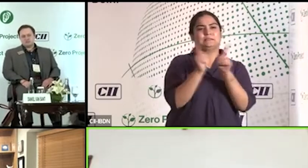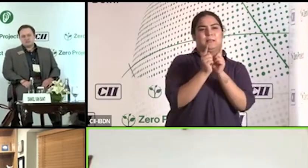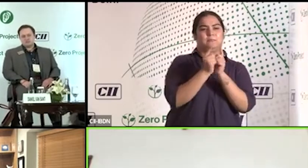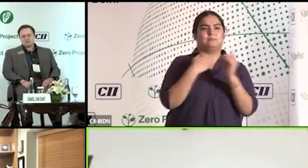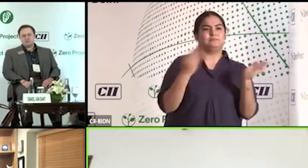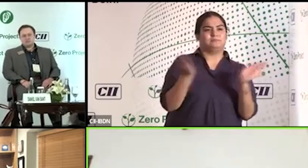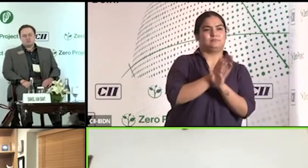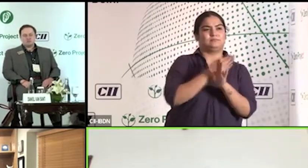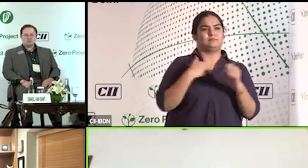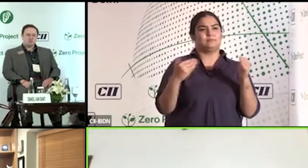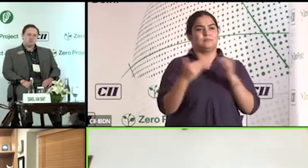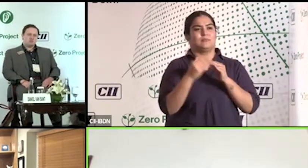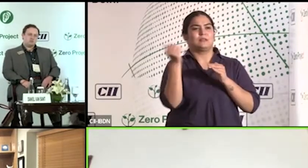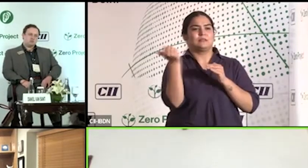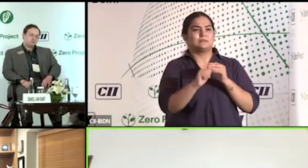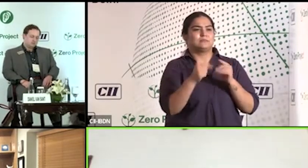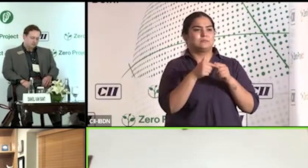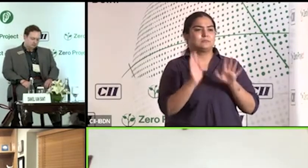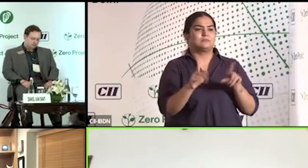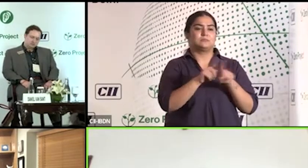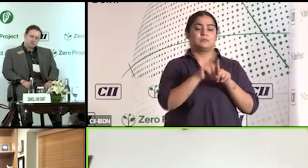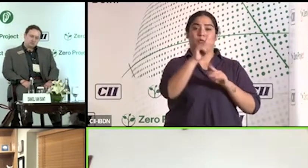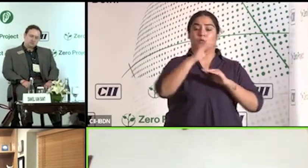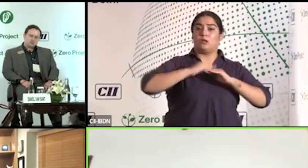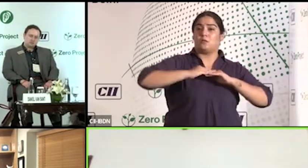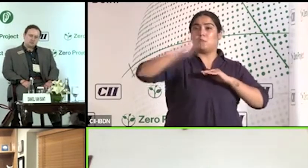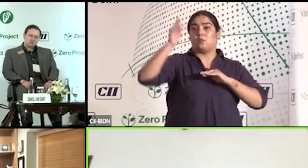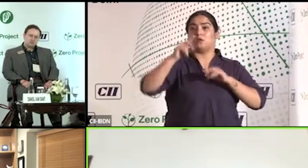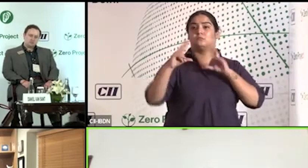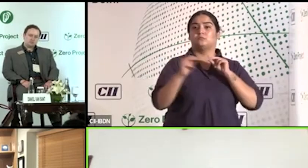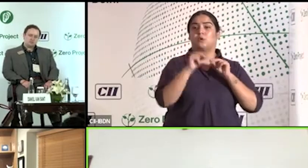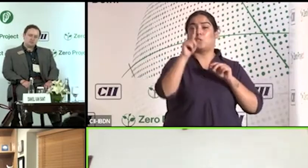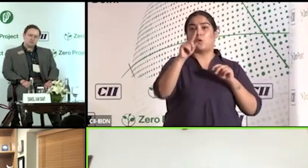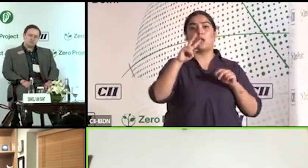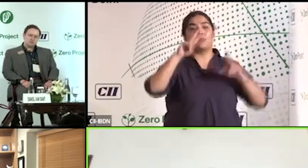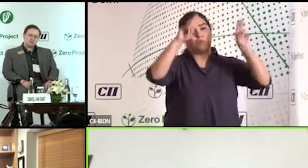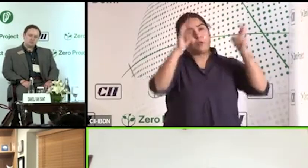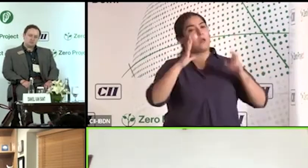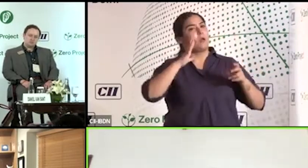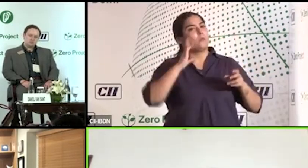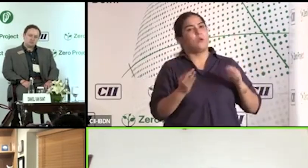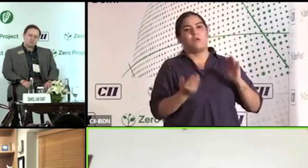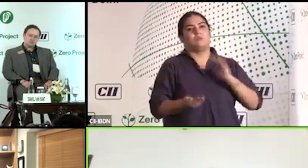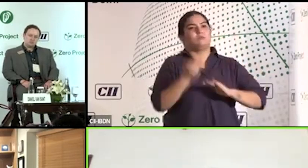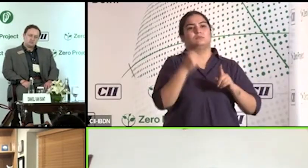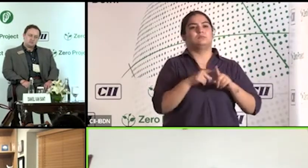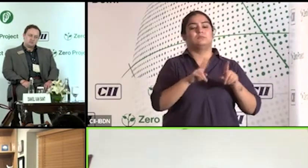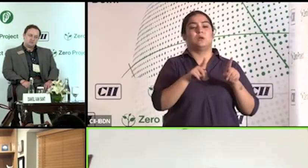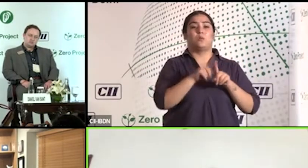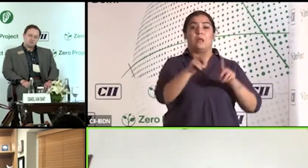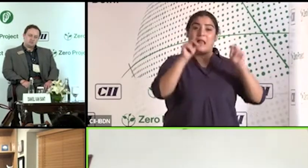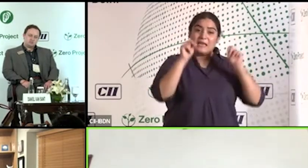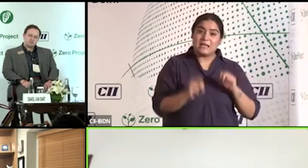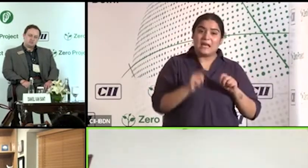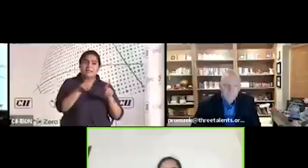in this battle today, which is set on a very important topic. On the need for enabling vocational training